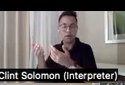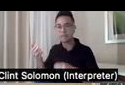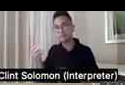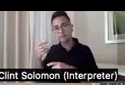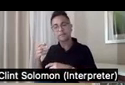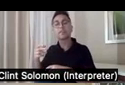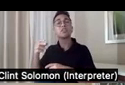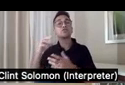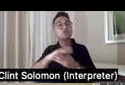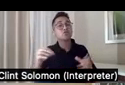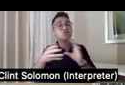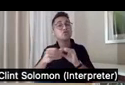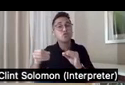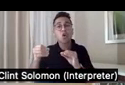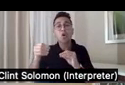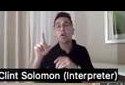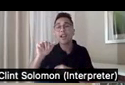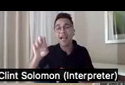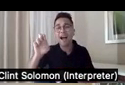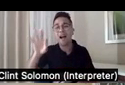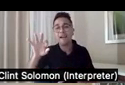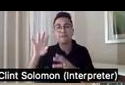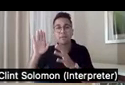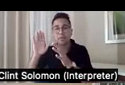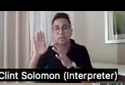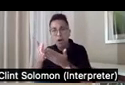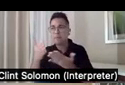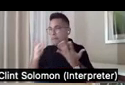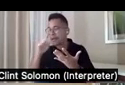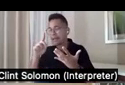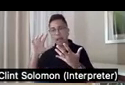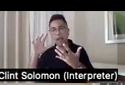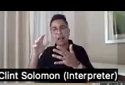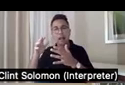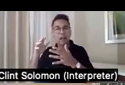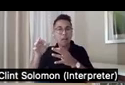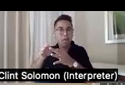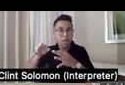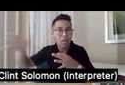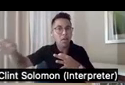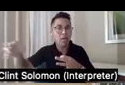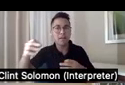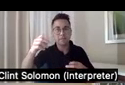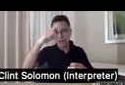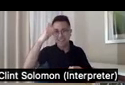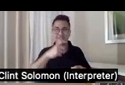of the book gets so interrupted by objects that i wonder how that changes this literacy experience